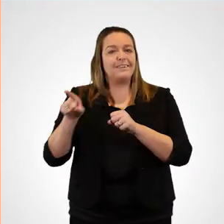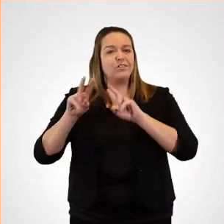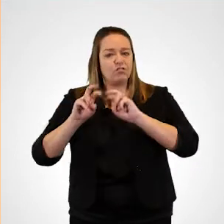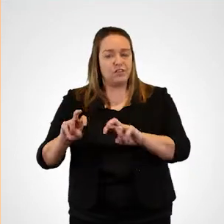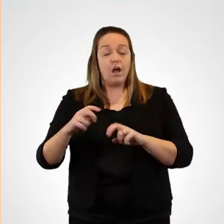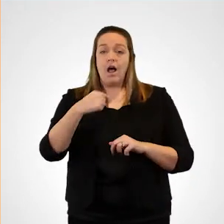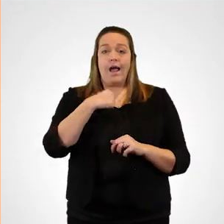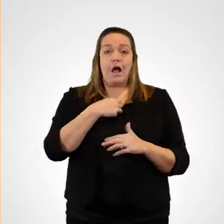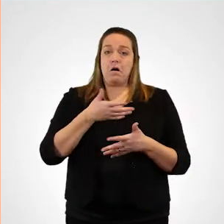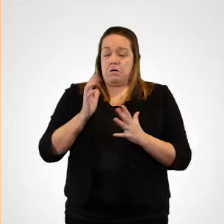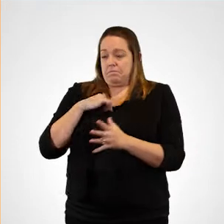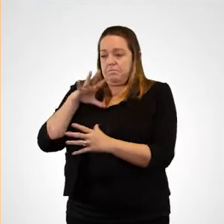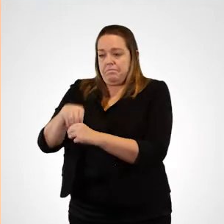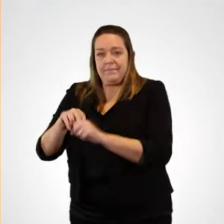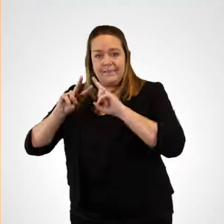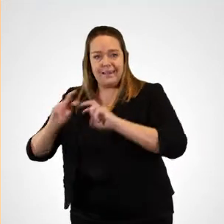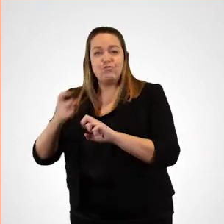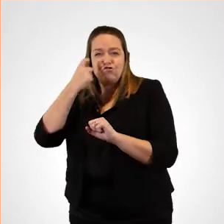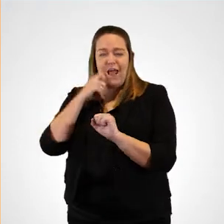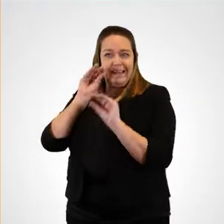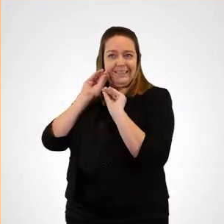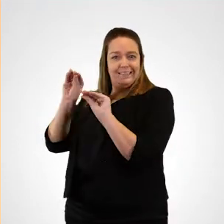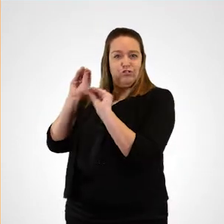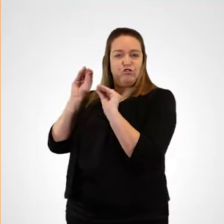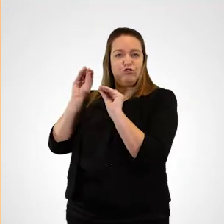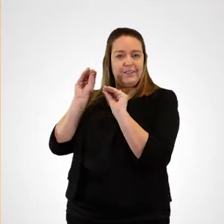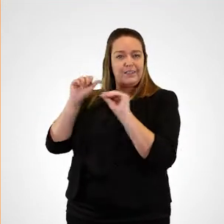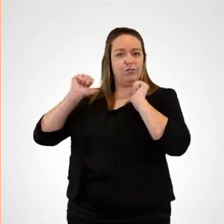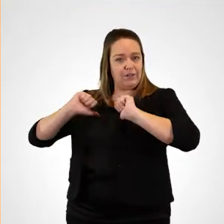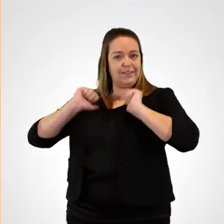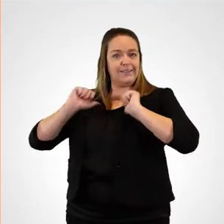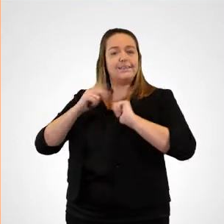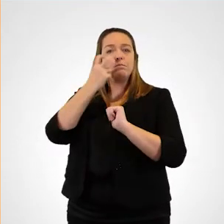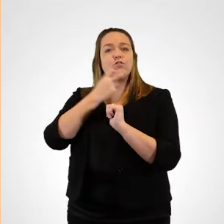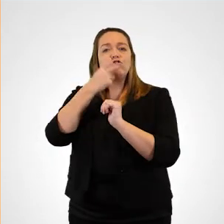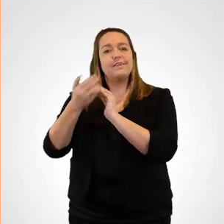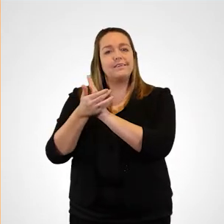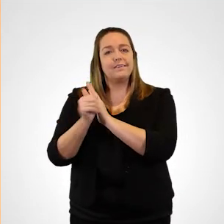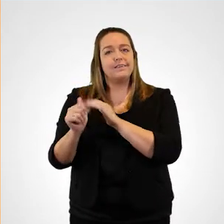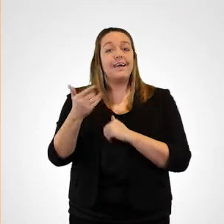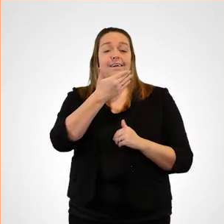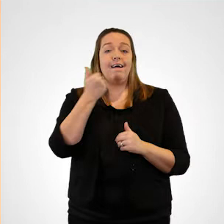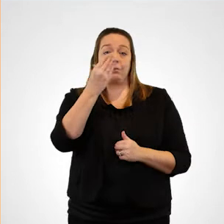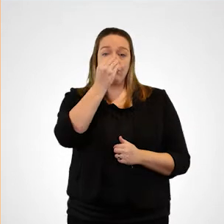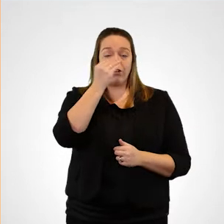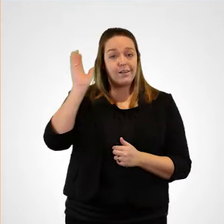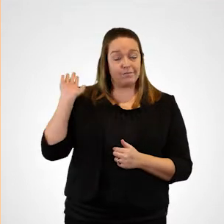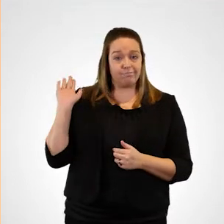in which we have been attempting to train speechreading skills, and this lovely picture is a picture